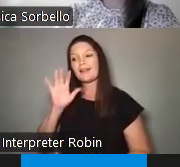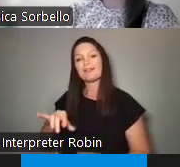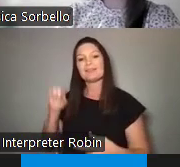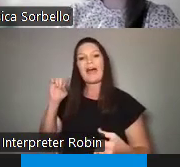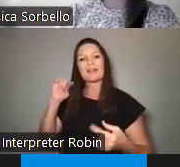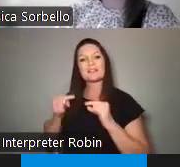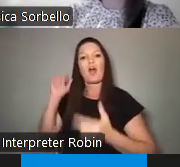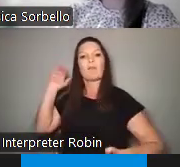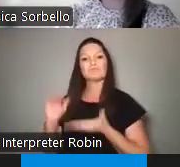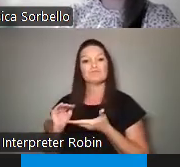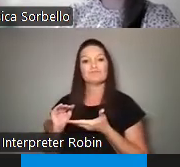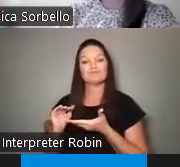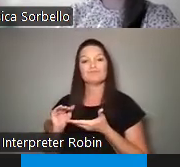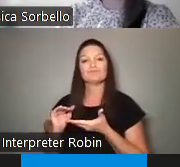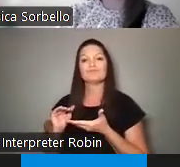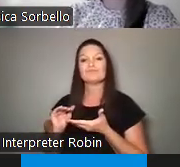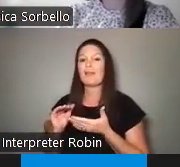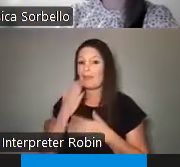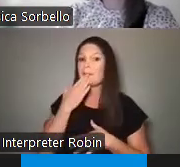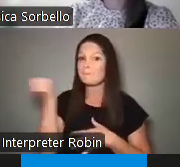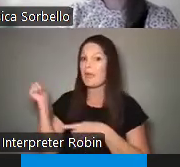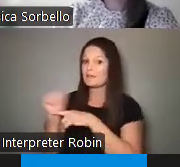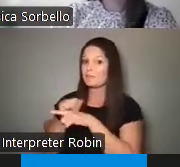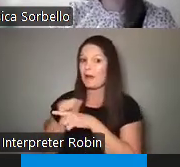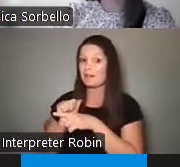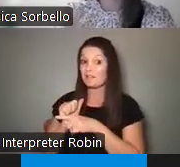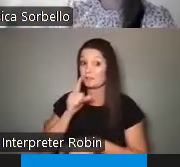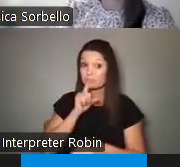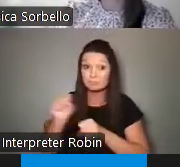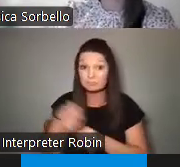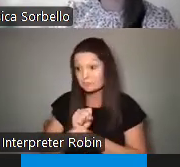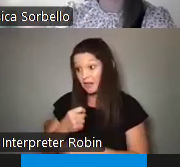these conversations is not going to stop her from smoking . In fact, it is much more likely to increase that